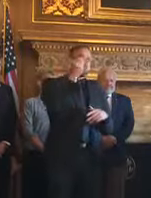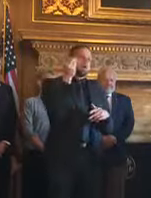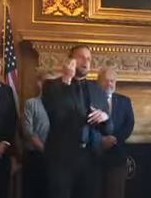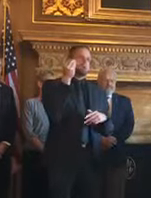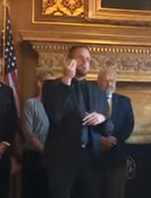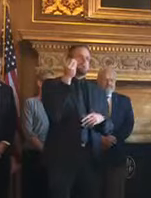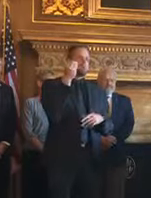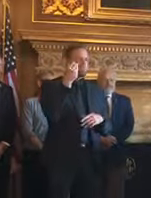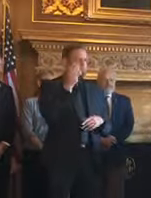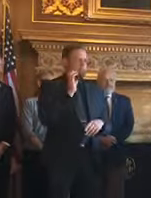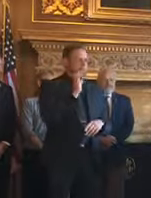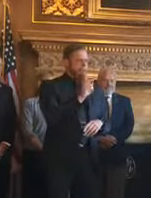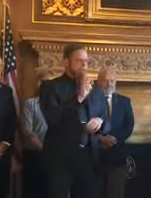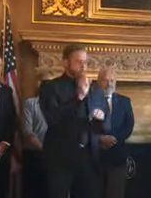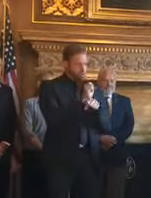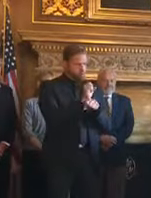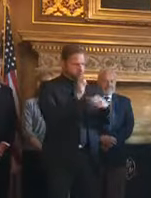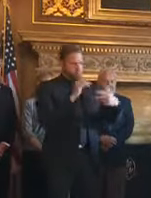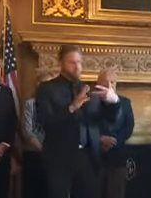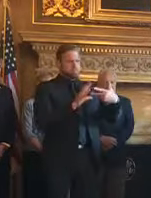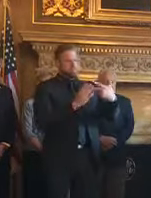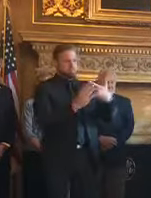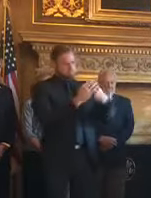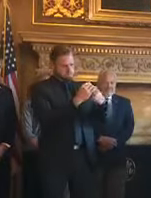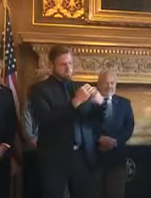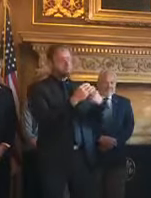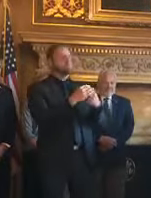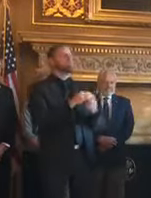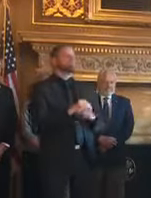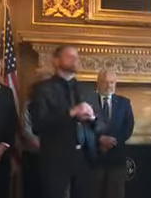Access, accountability, and getting people back to work.